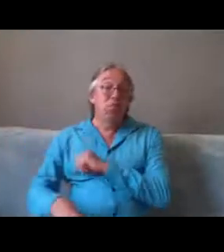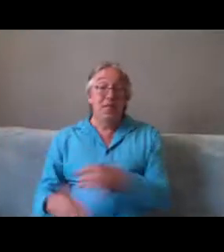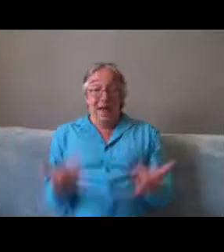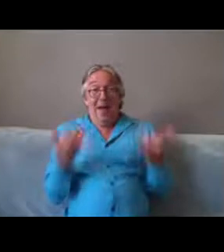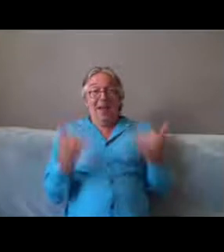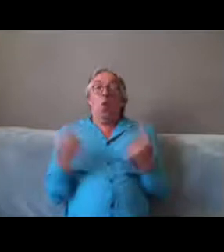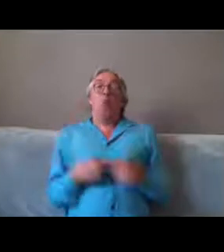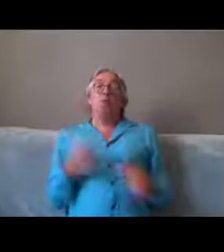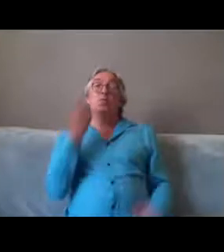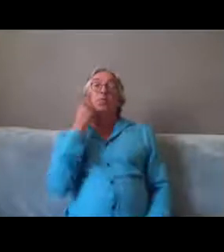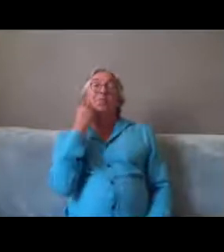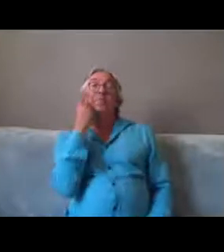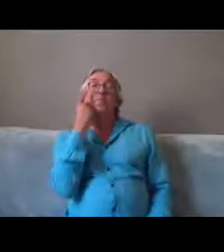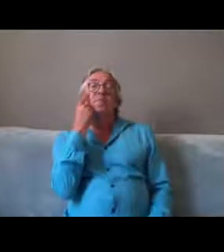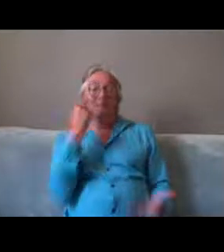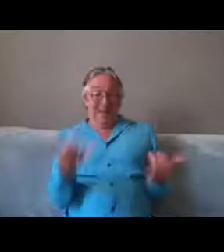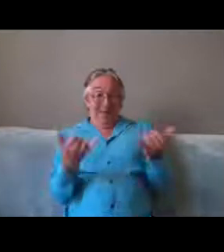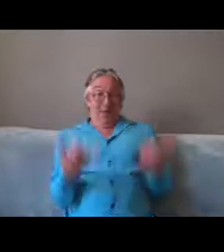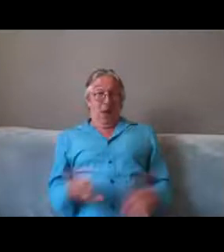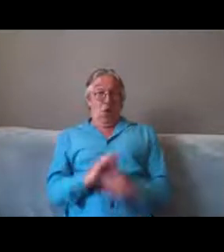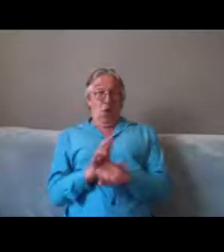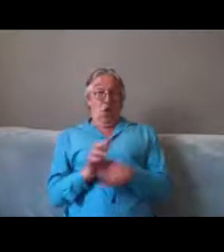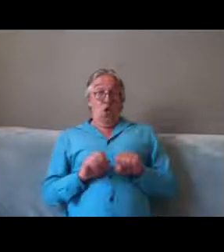that can hamper their participation in the programme.